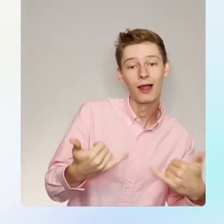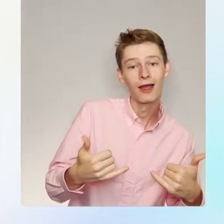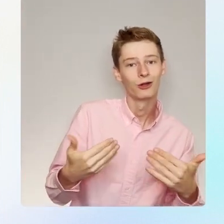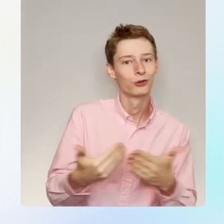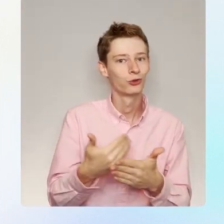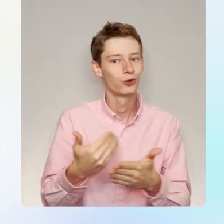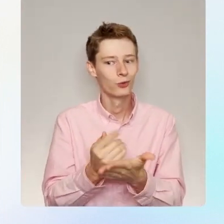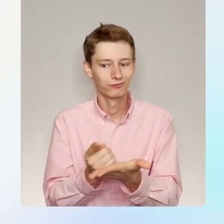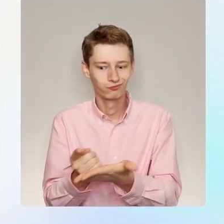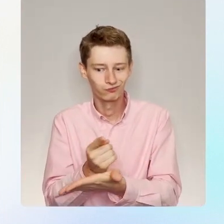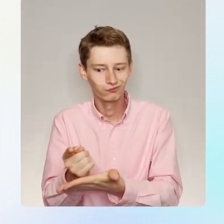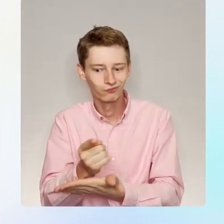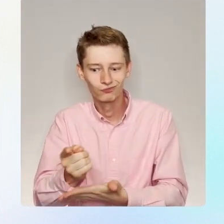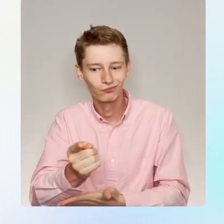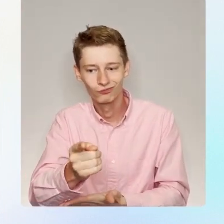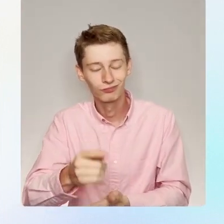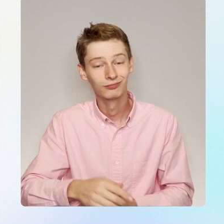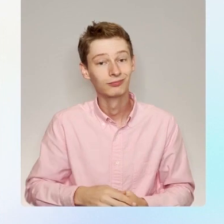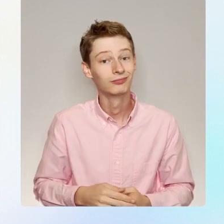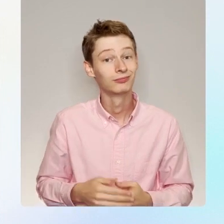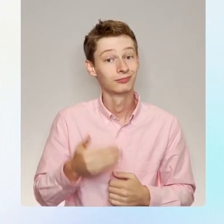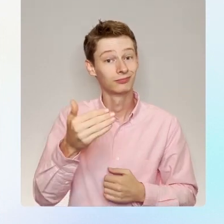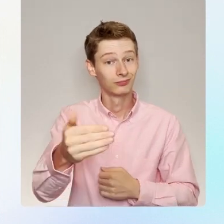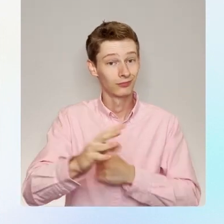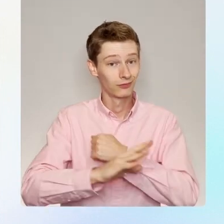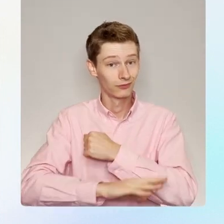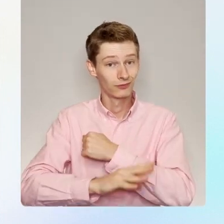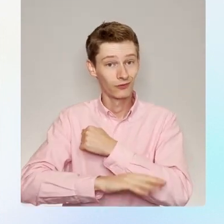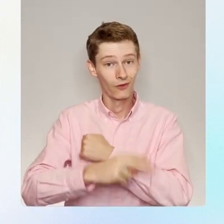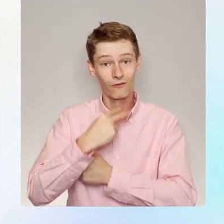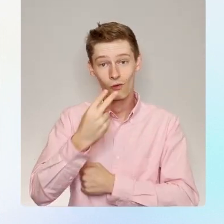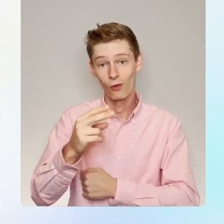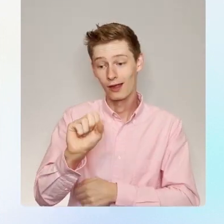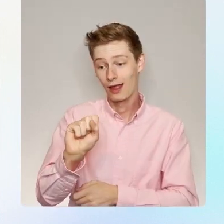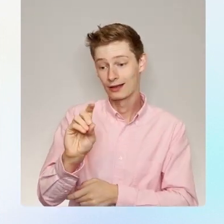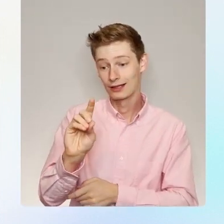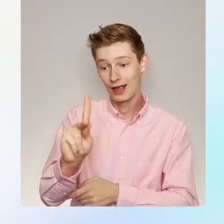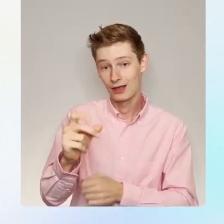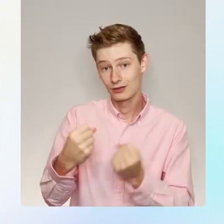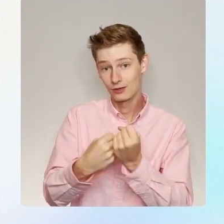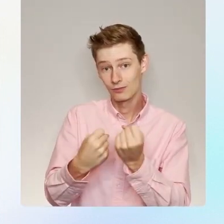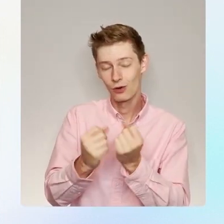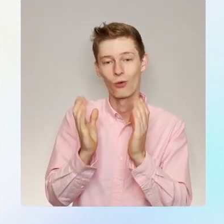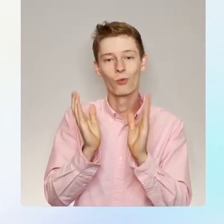This fall we are bringing Voice SDK support to Unreal developers.